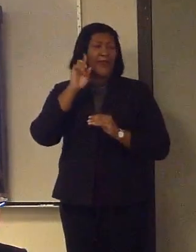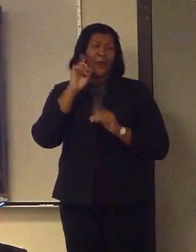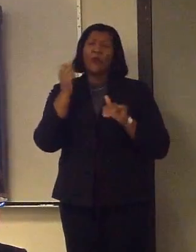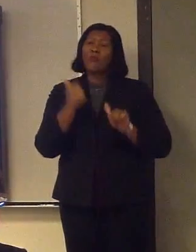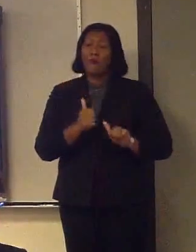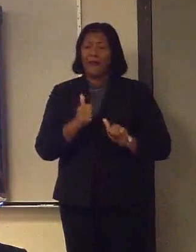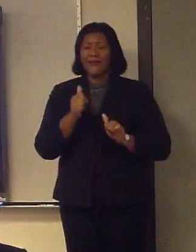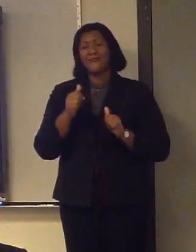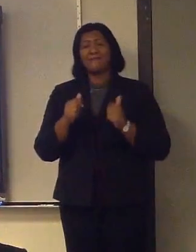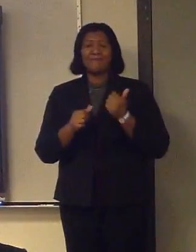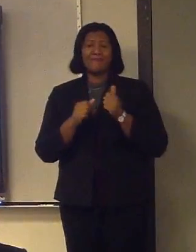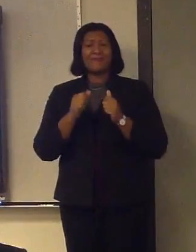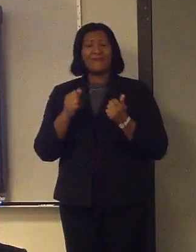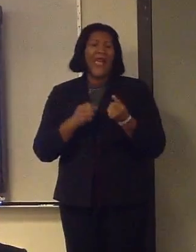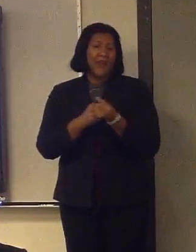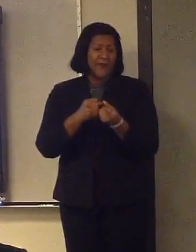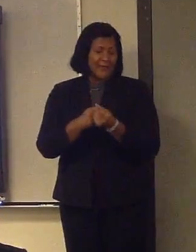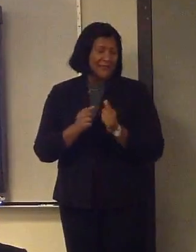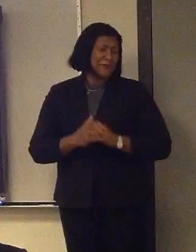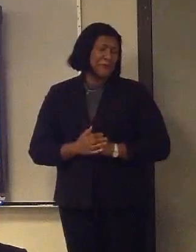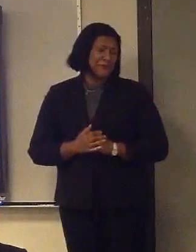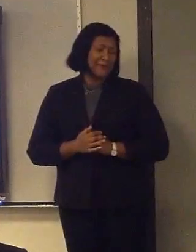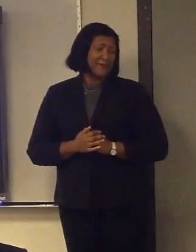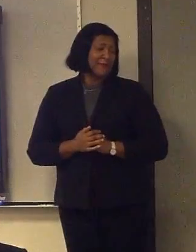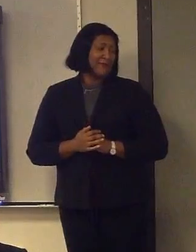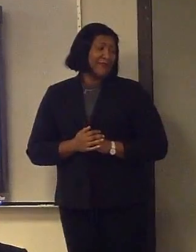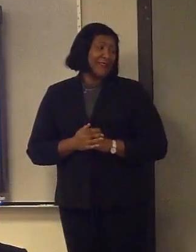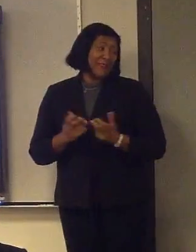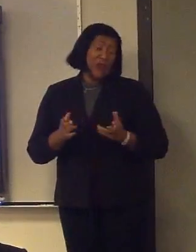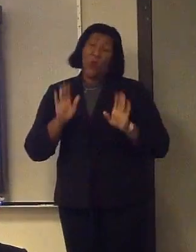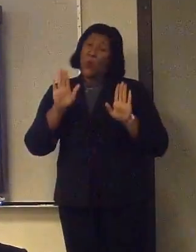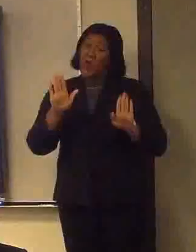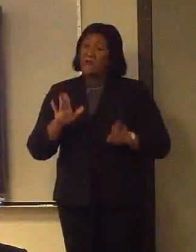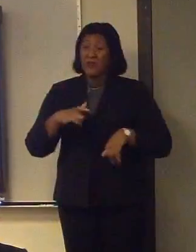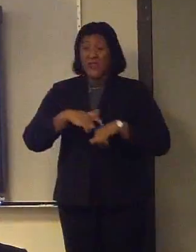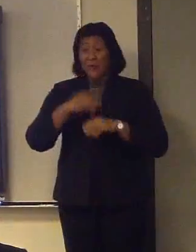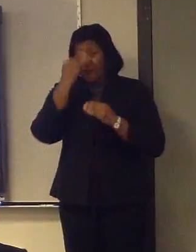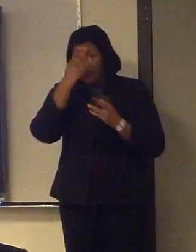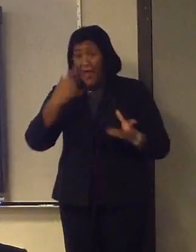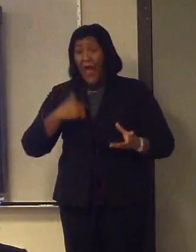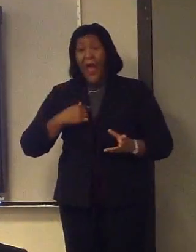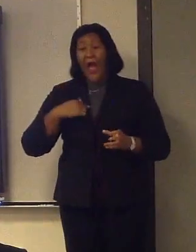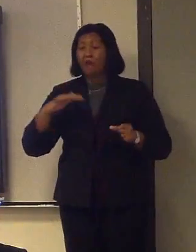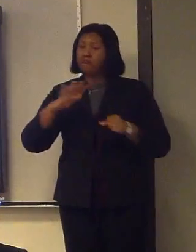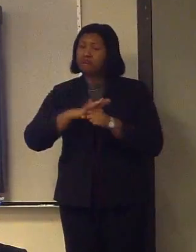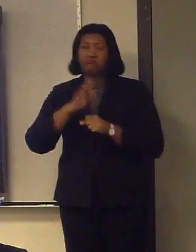This would be a good time to tell you that I'm totally deaf. I'm hearing through the